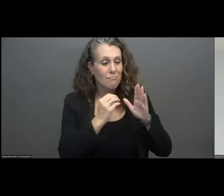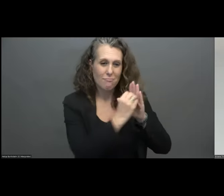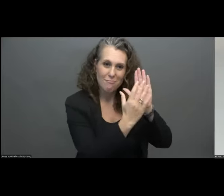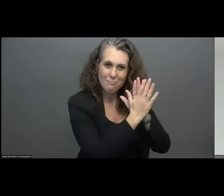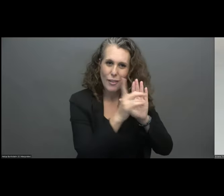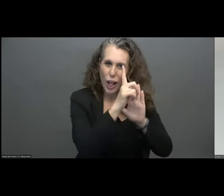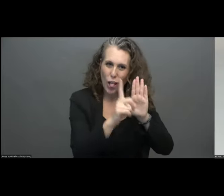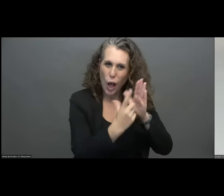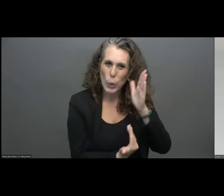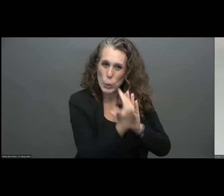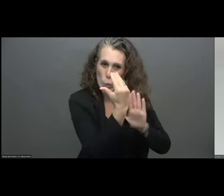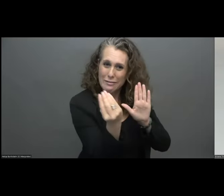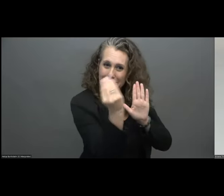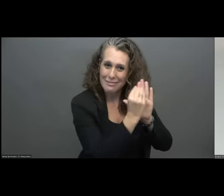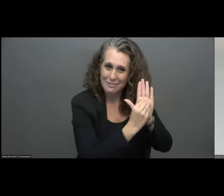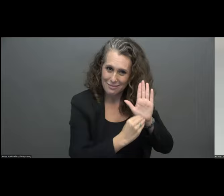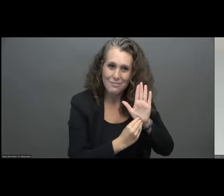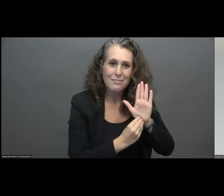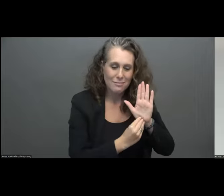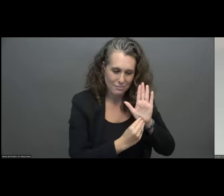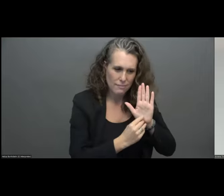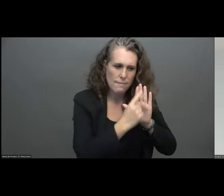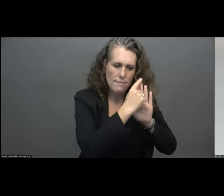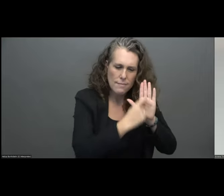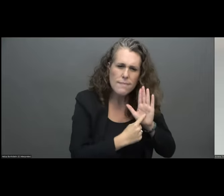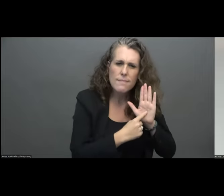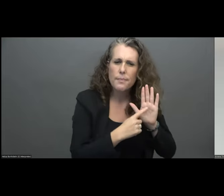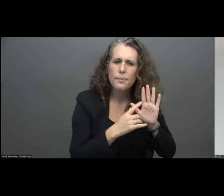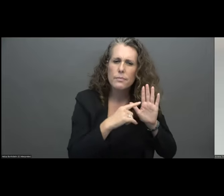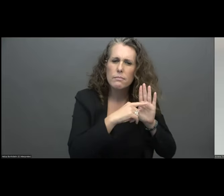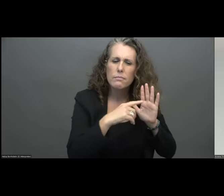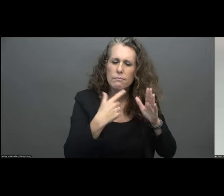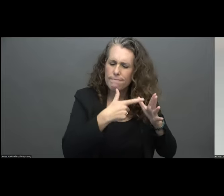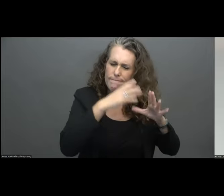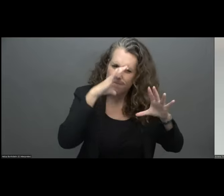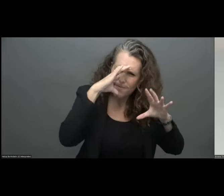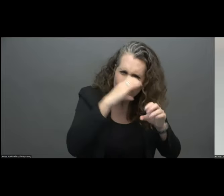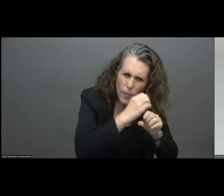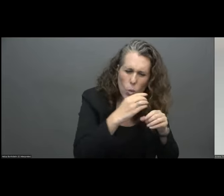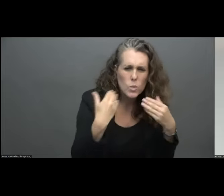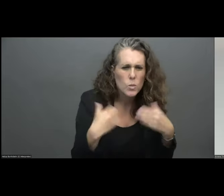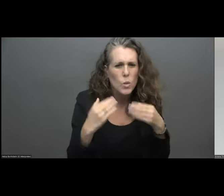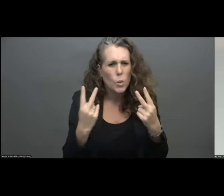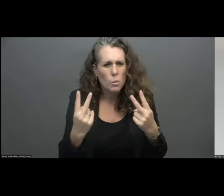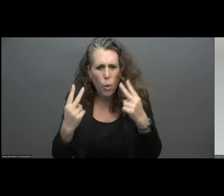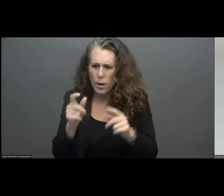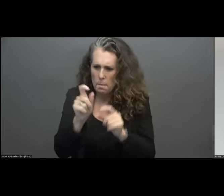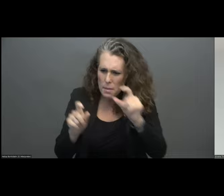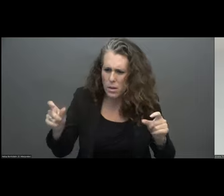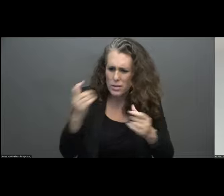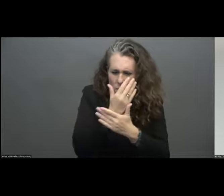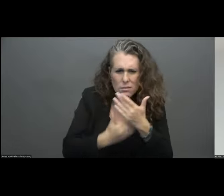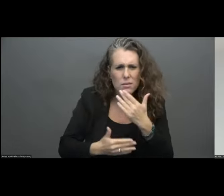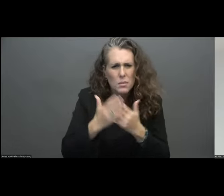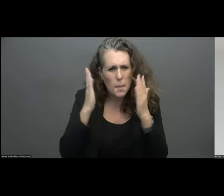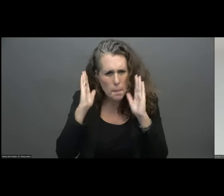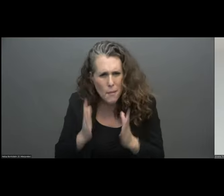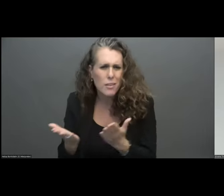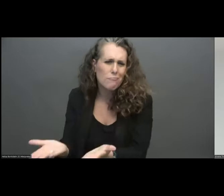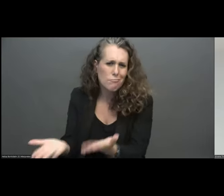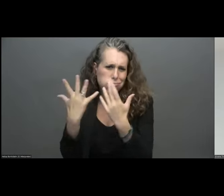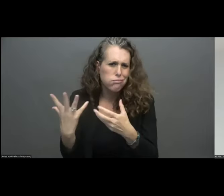like a little, a little control of your loss. It means we'll see on LinkedIn is you're the